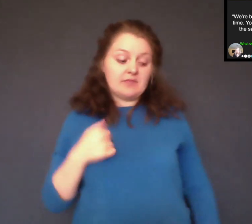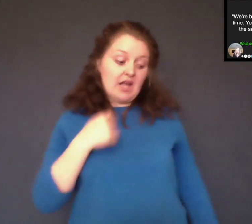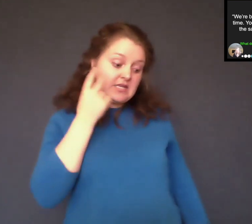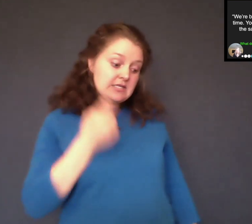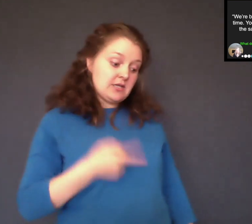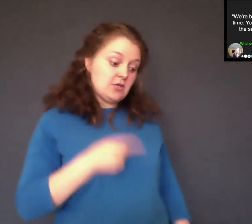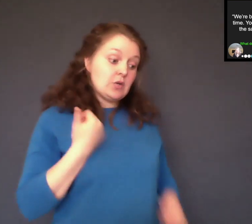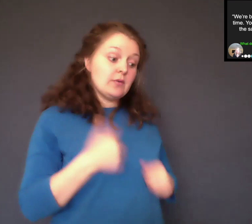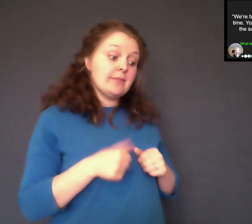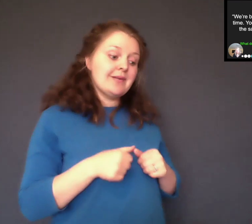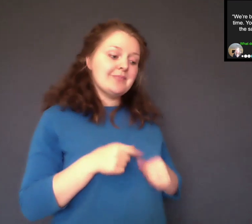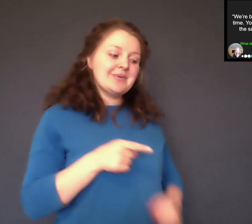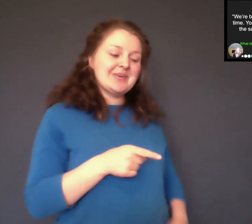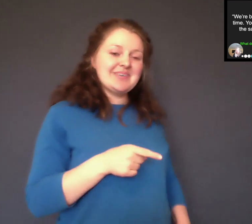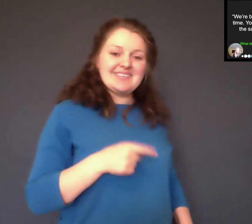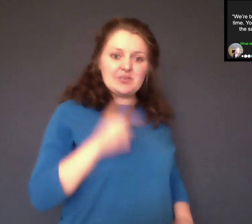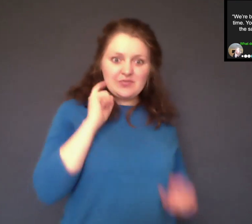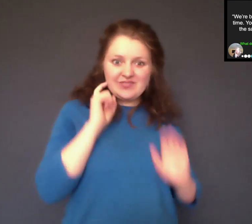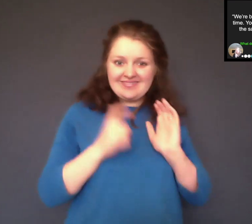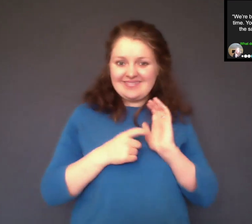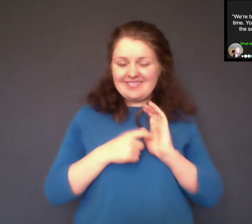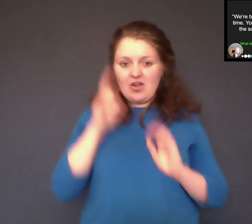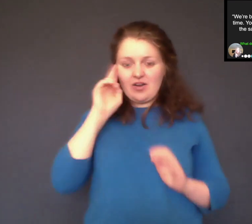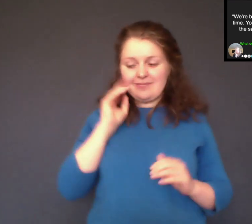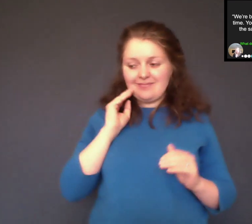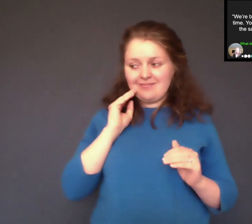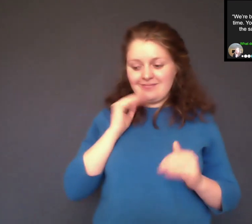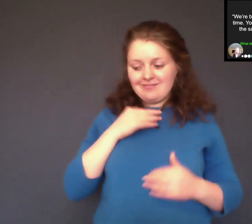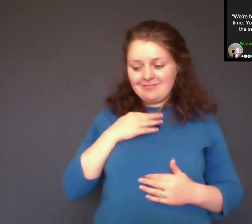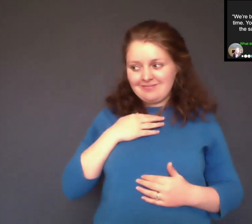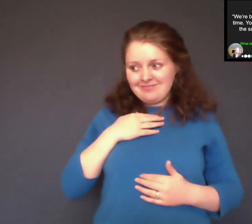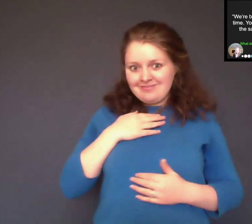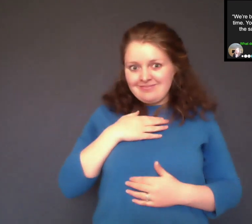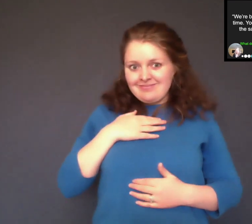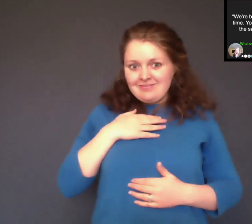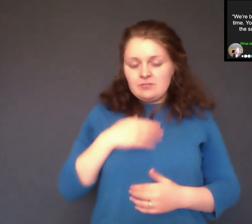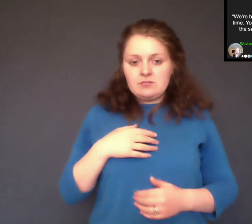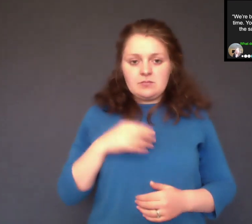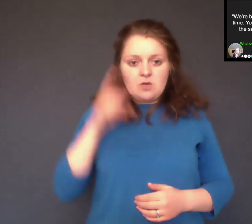said catching the flicker of pleasure on harvey's face harvey instantly put a scale on his face